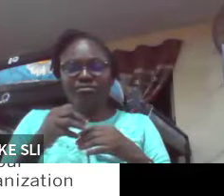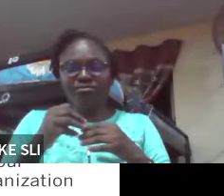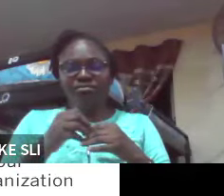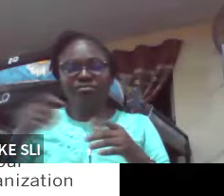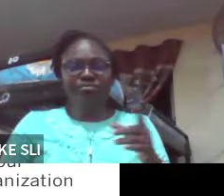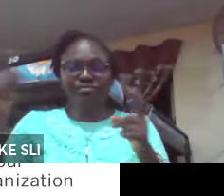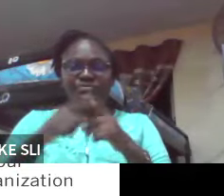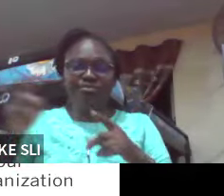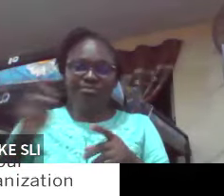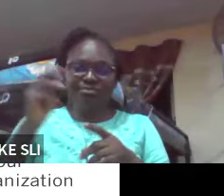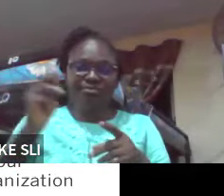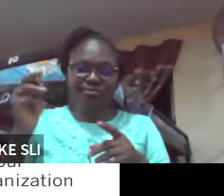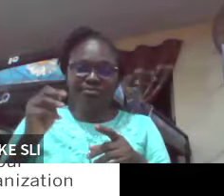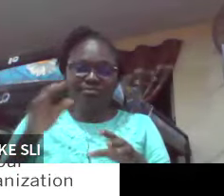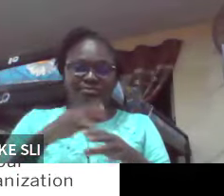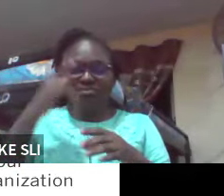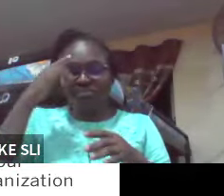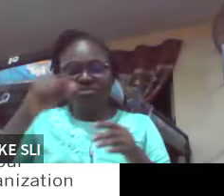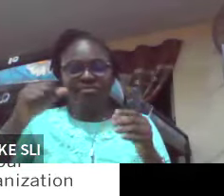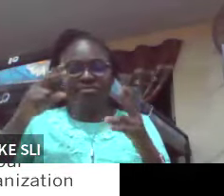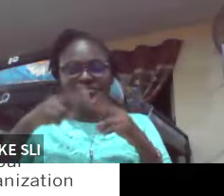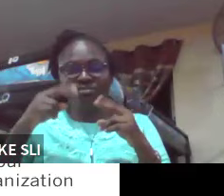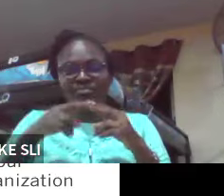Dotun Akinseinde: Don't dream about your village alone. Okeia Chizoba Precious: Blue beak.